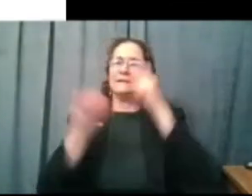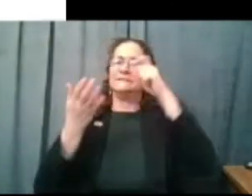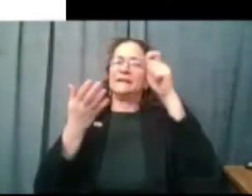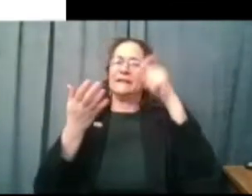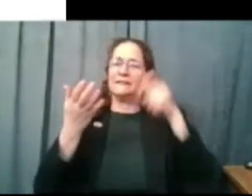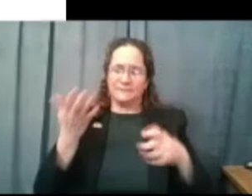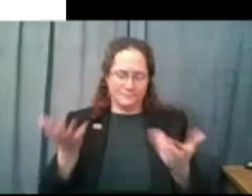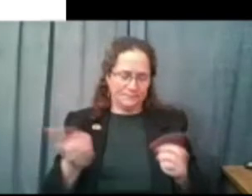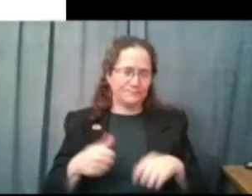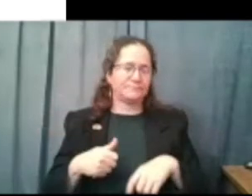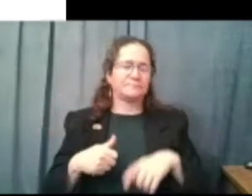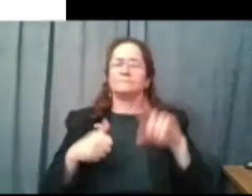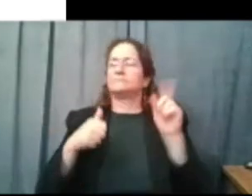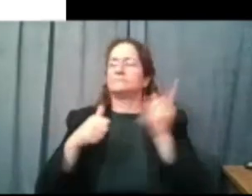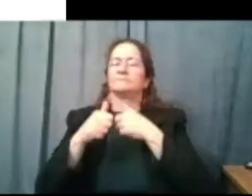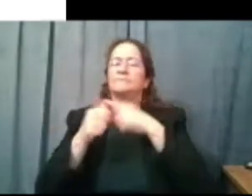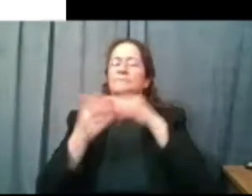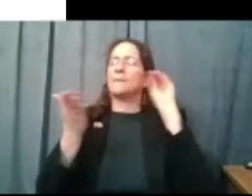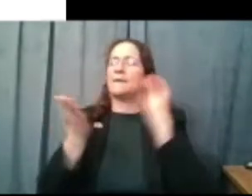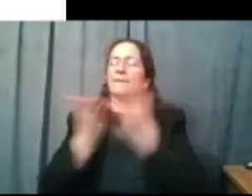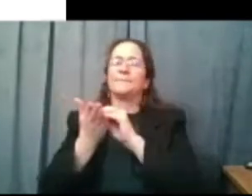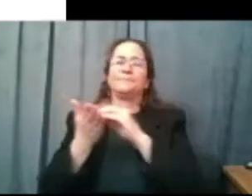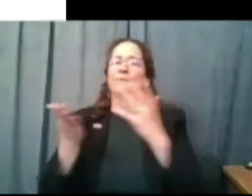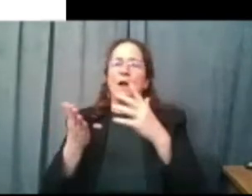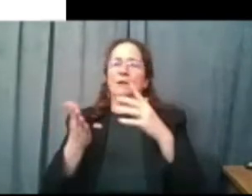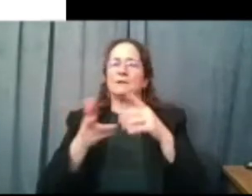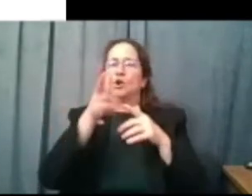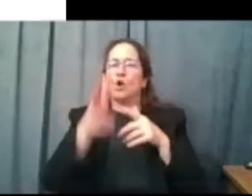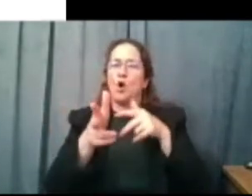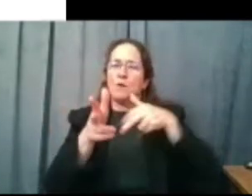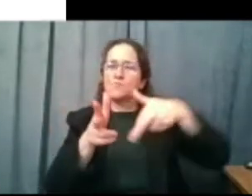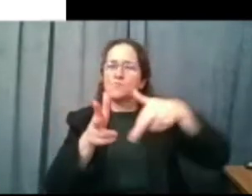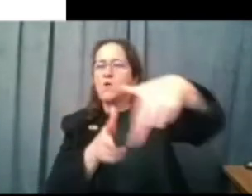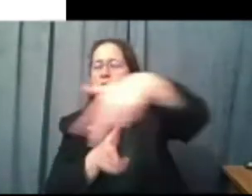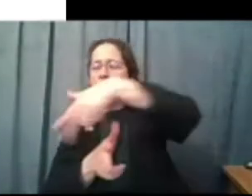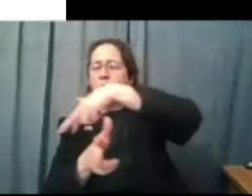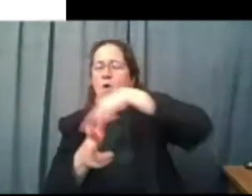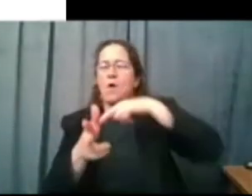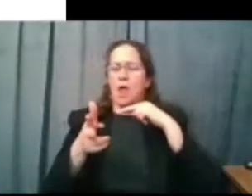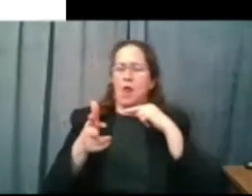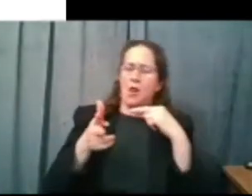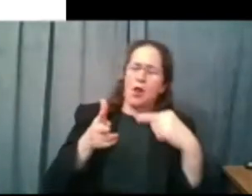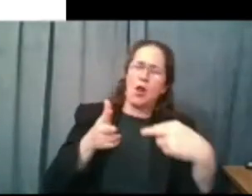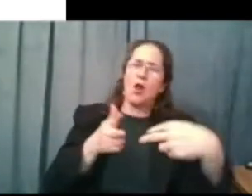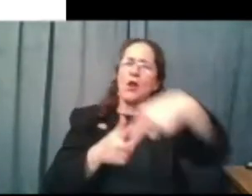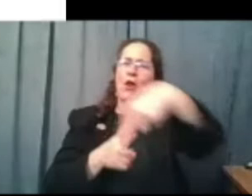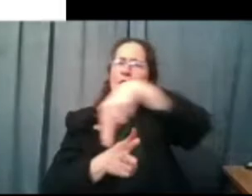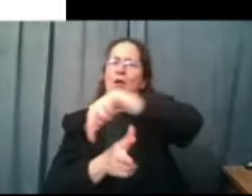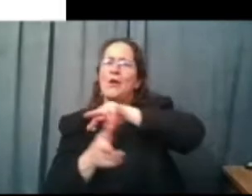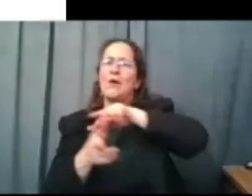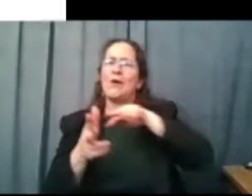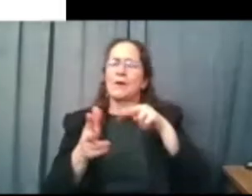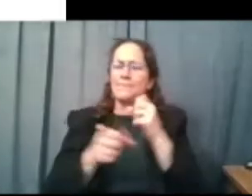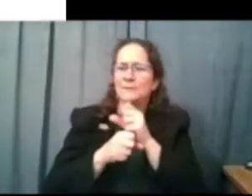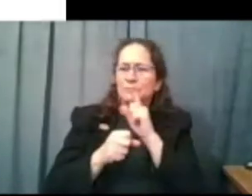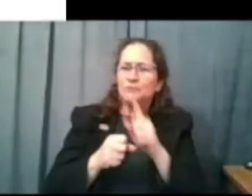no, I always we put first walk around the car. Kind of do a check, make sure the tires are up.